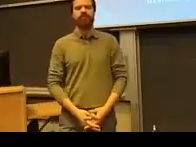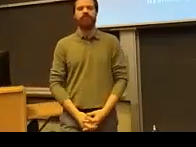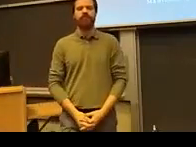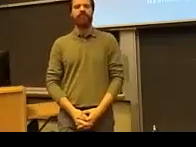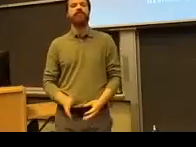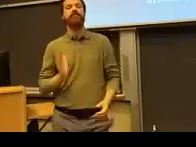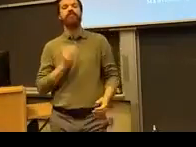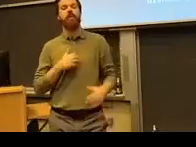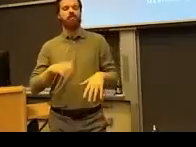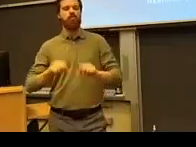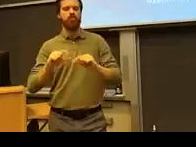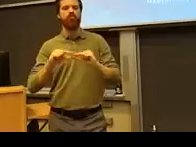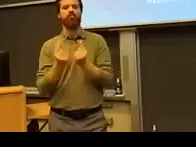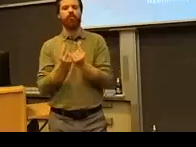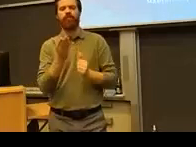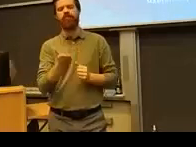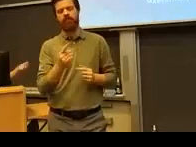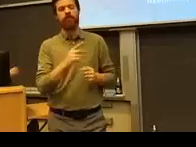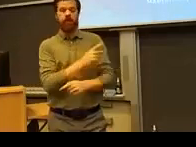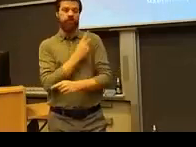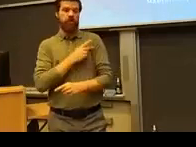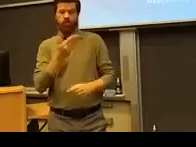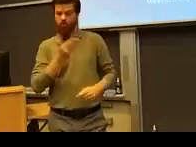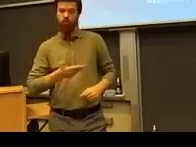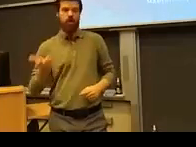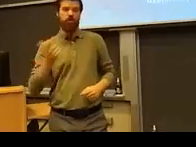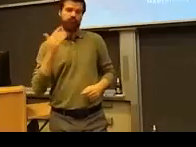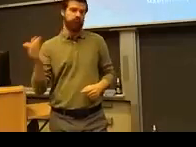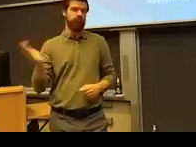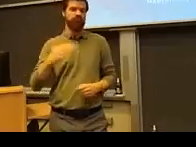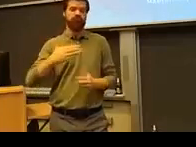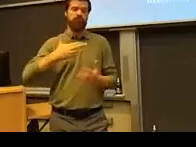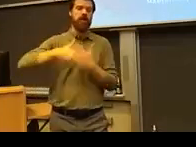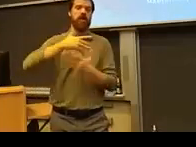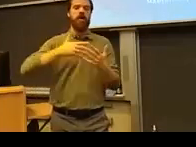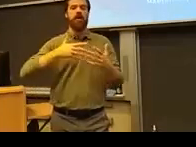are held as well and patients are welcome to hang out in here um and spend time with one another in